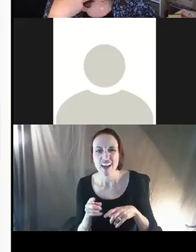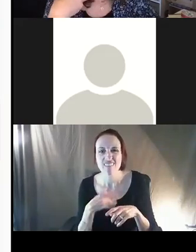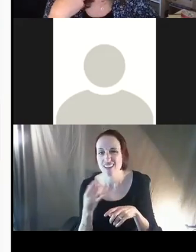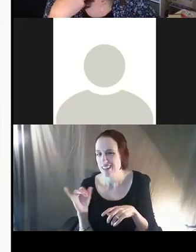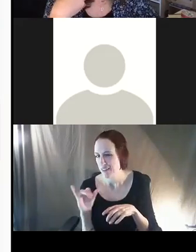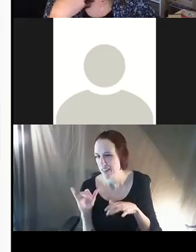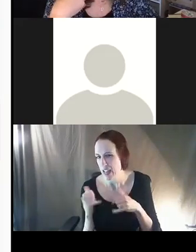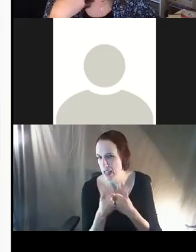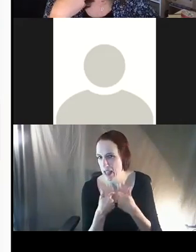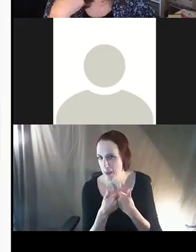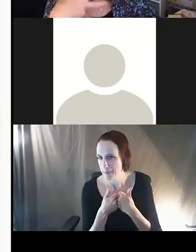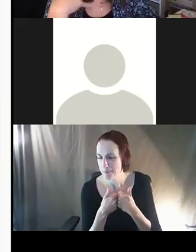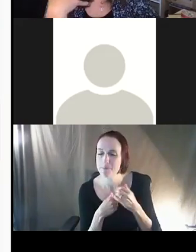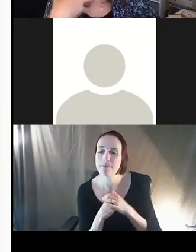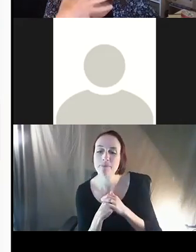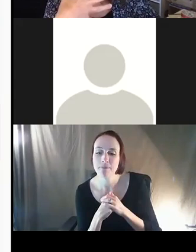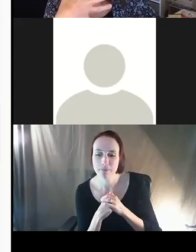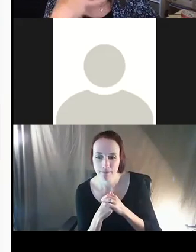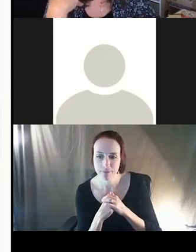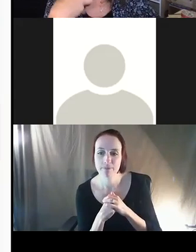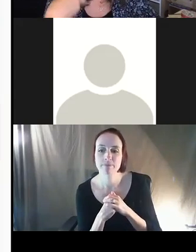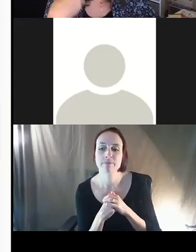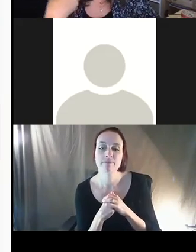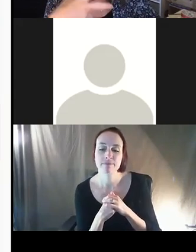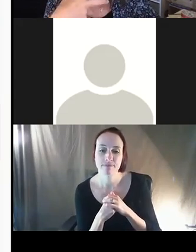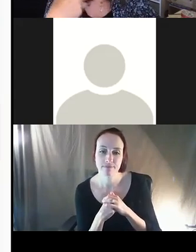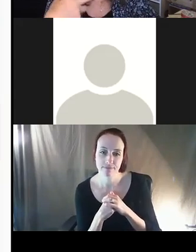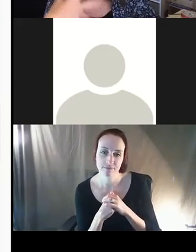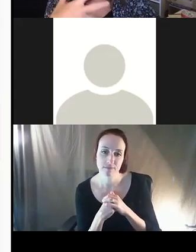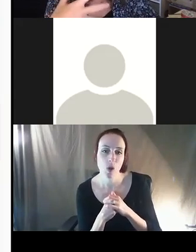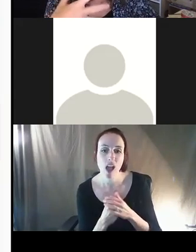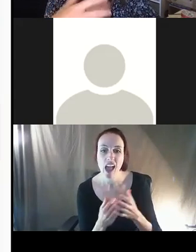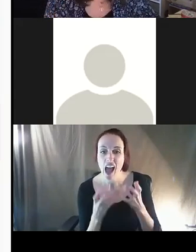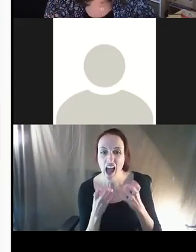I want to get rid of the red.